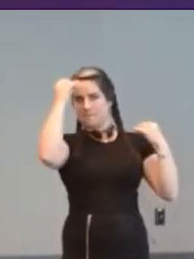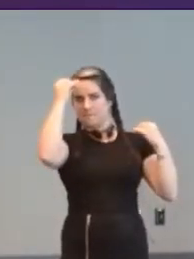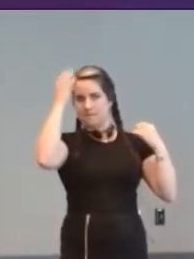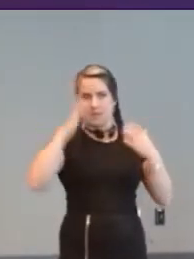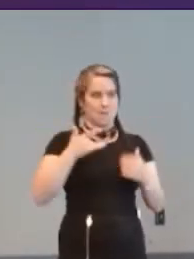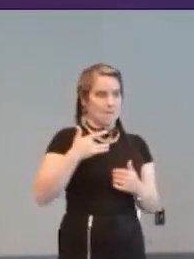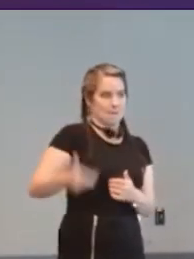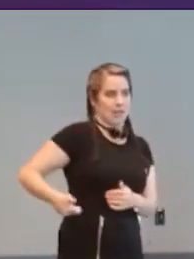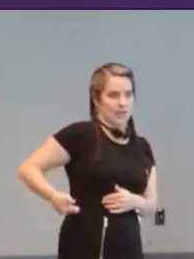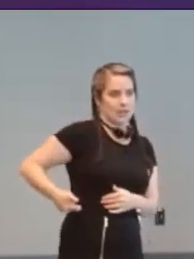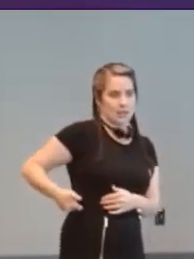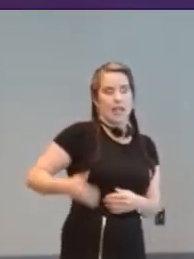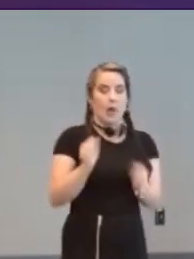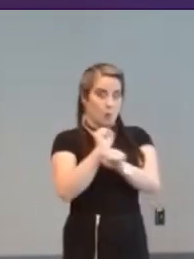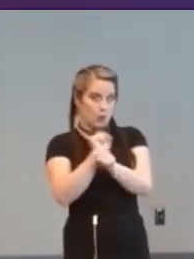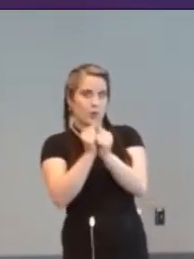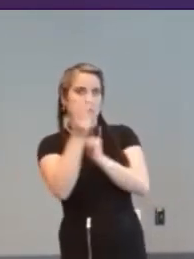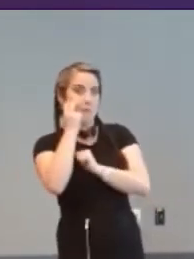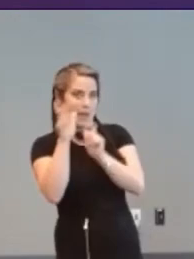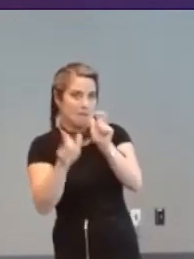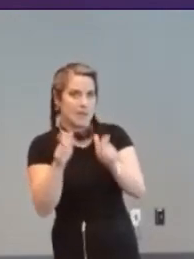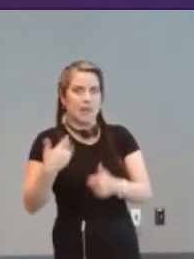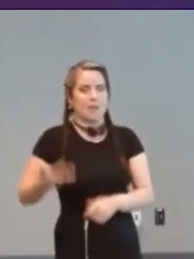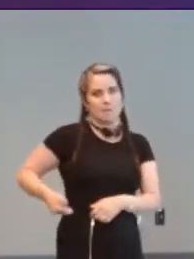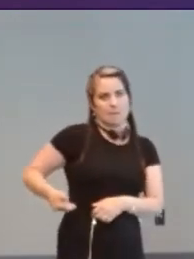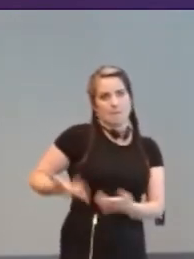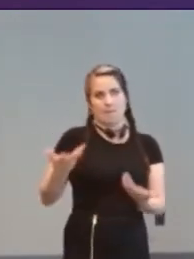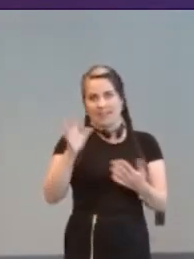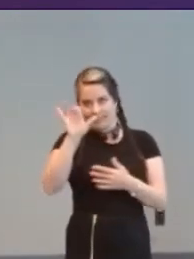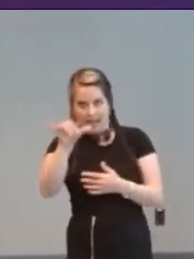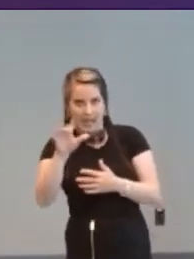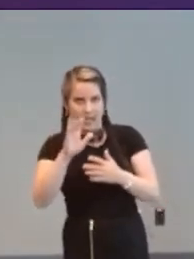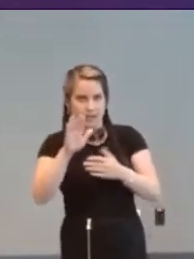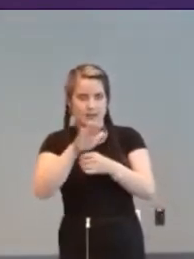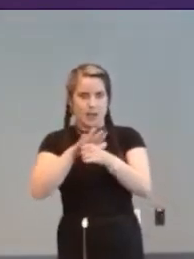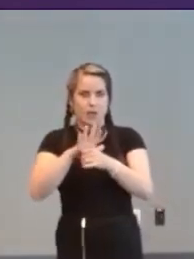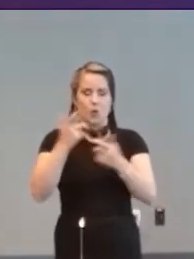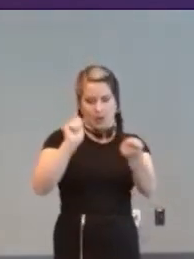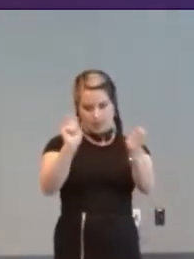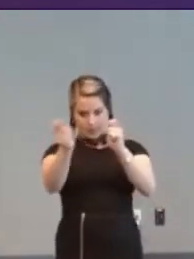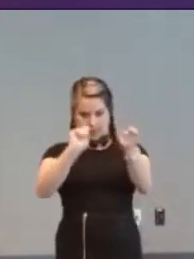to personalisation since a lot of this adaptive equipment and modifications require an element of